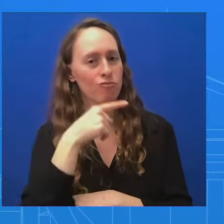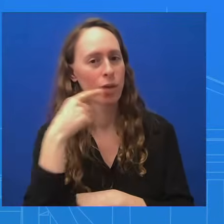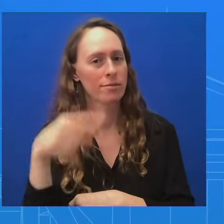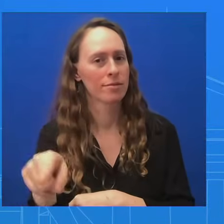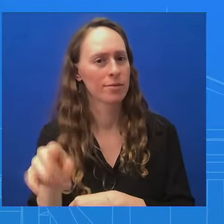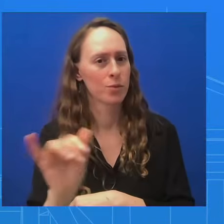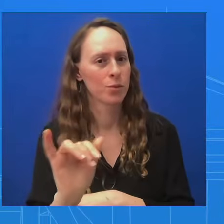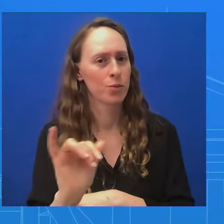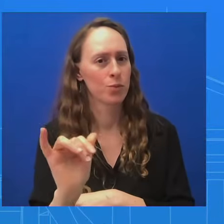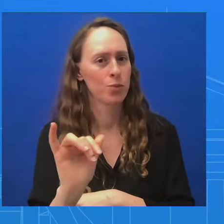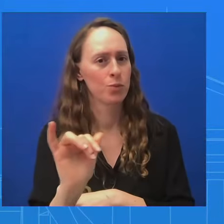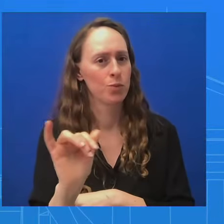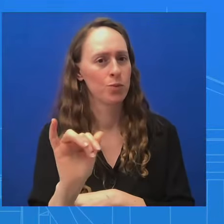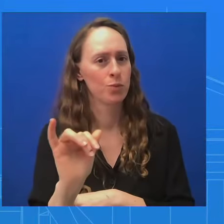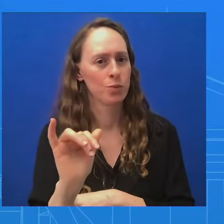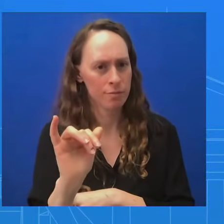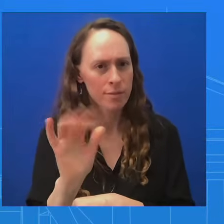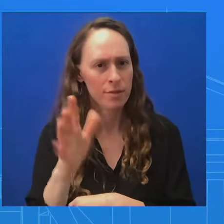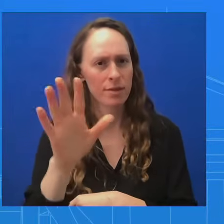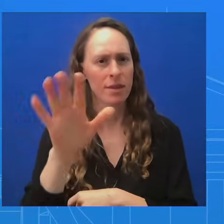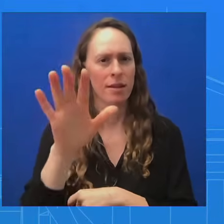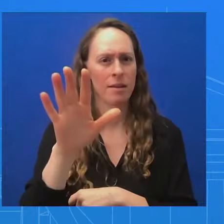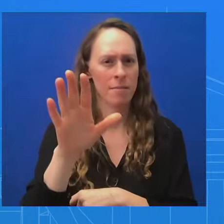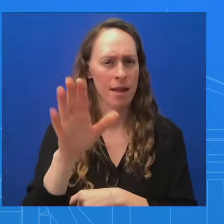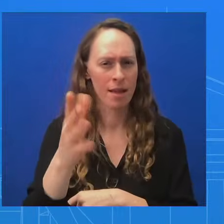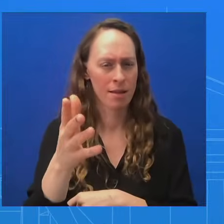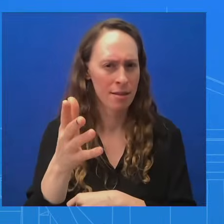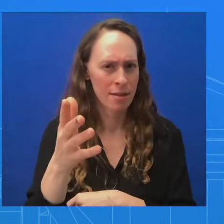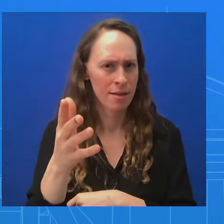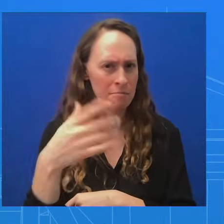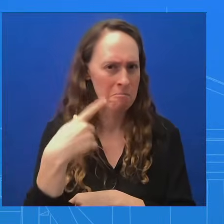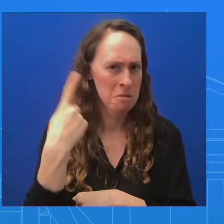and President Putin have met in Russia this week.